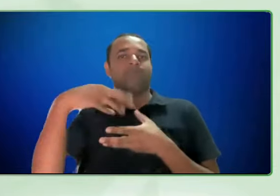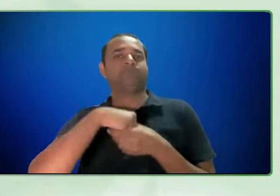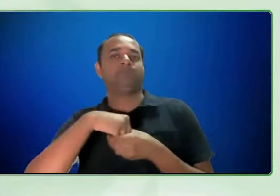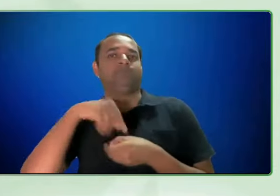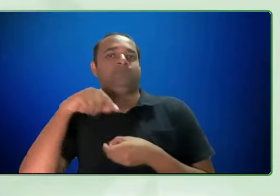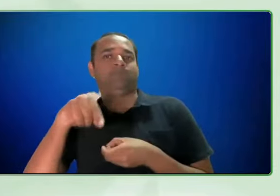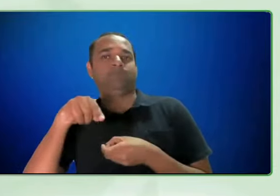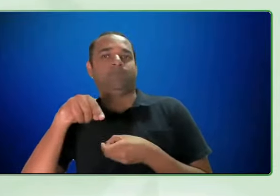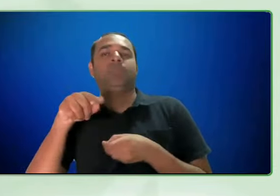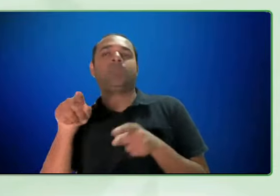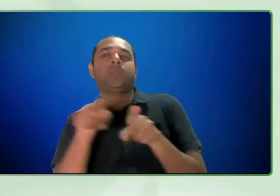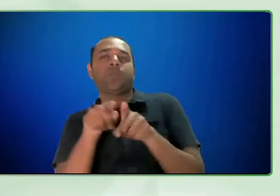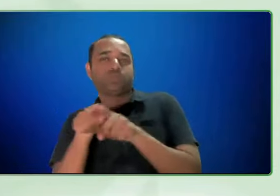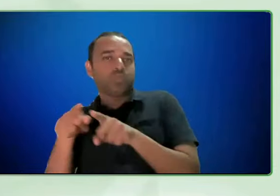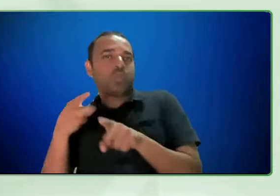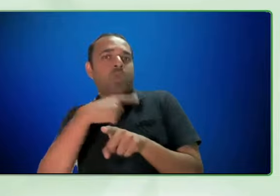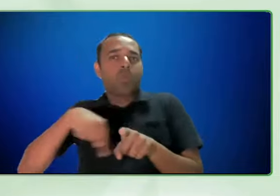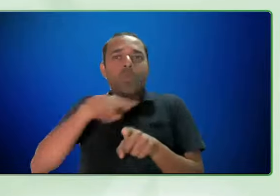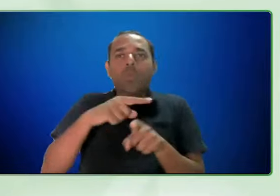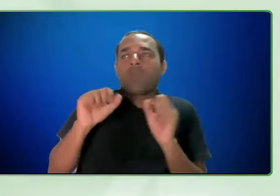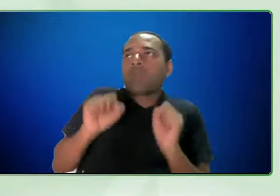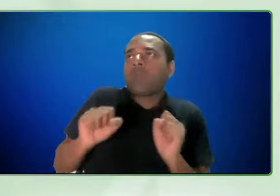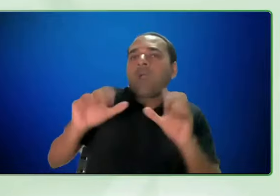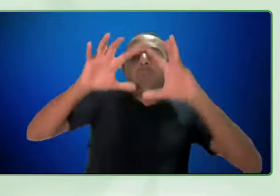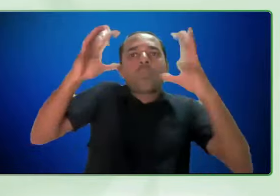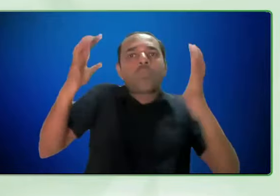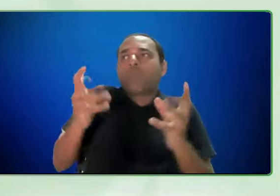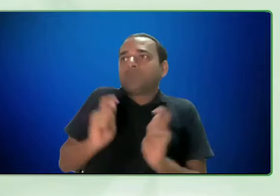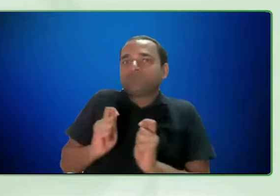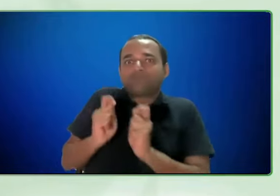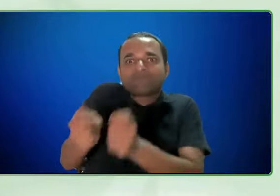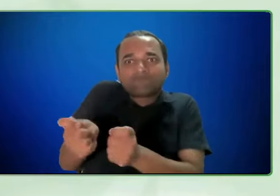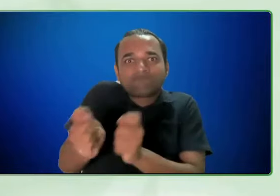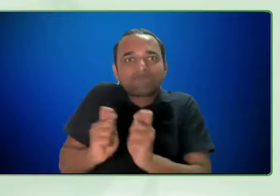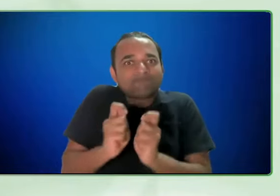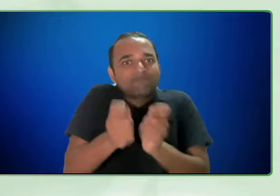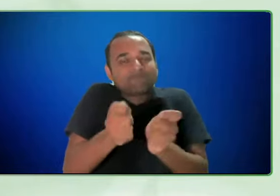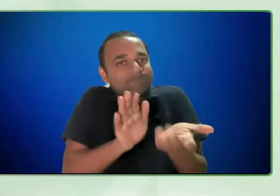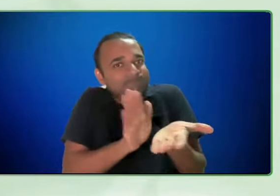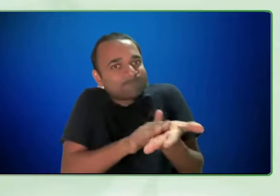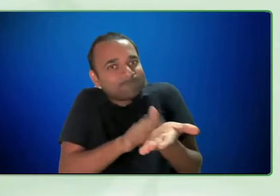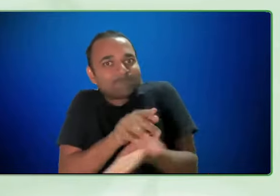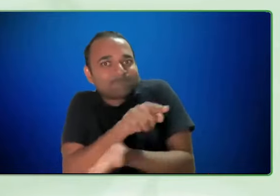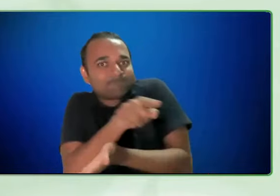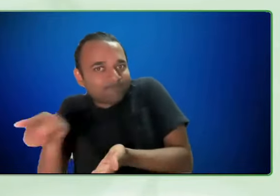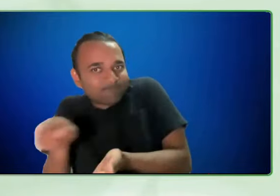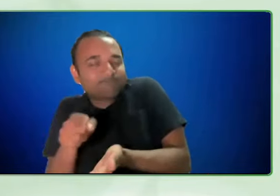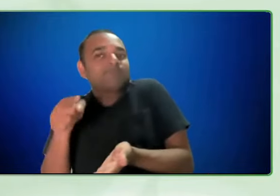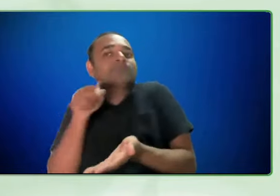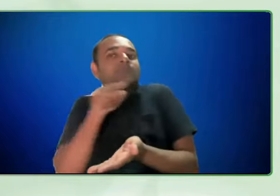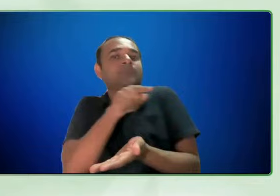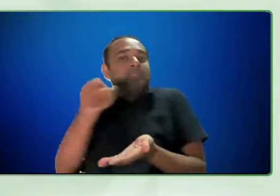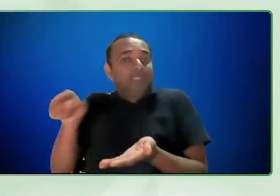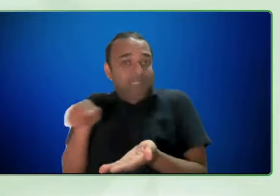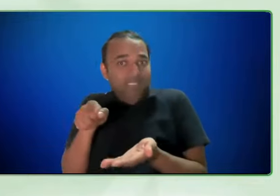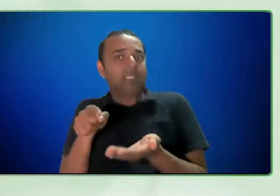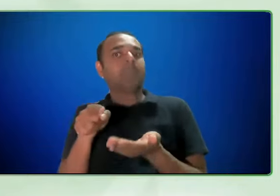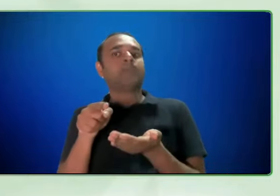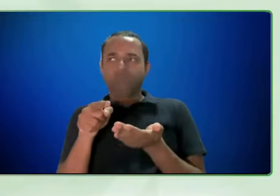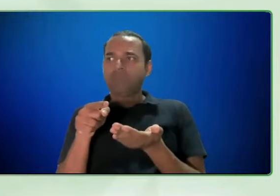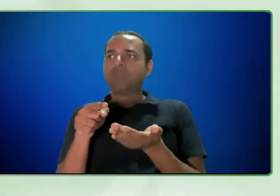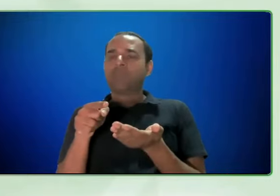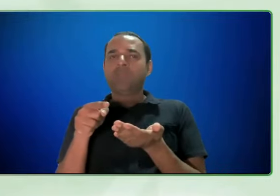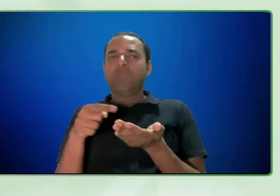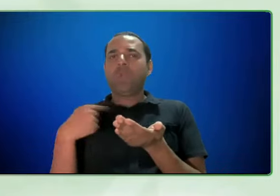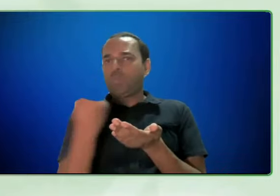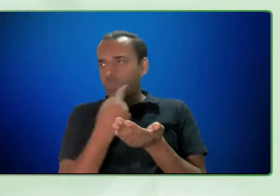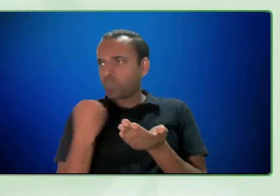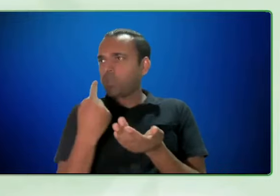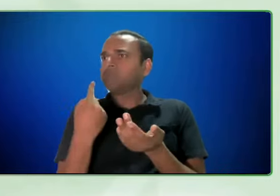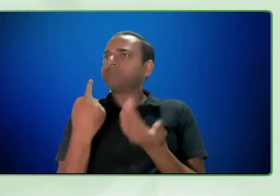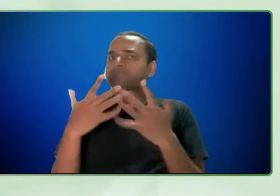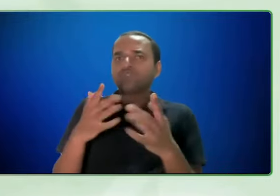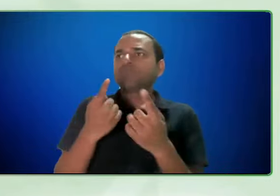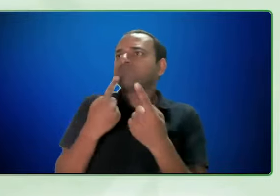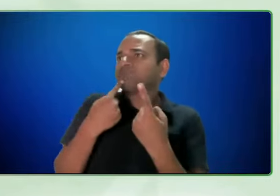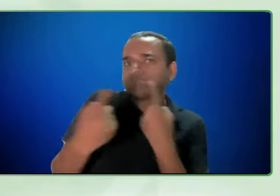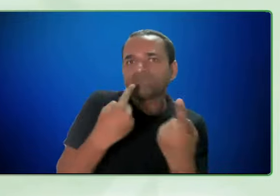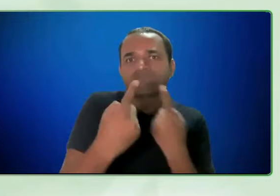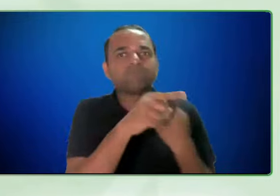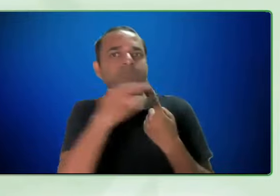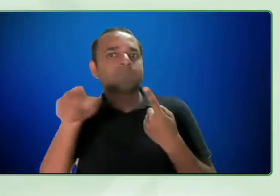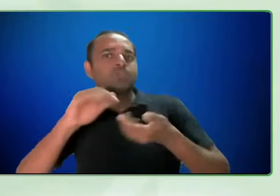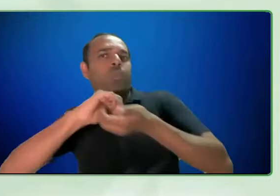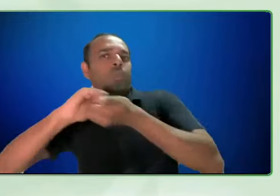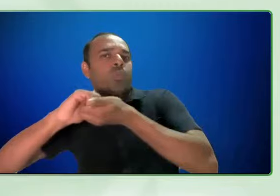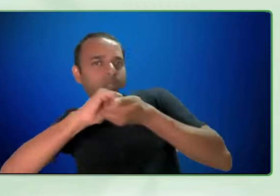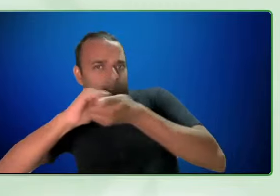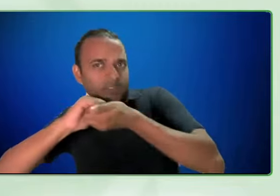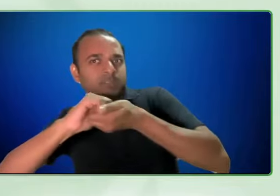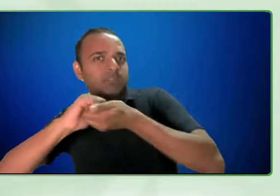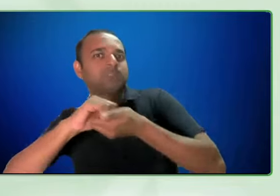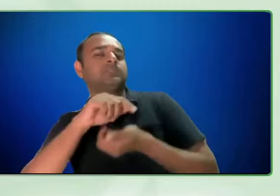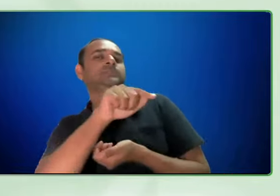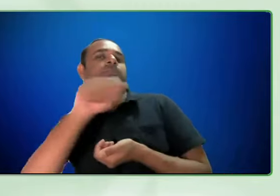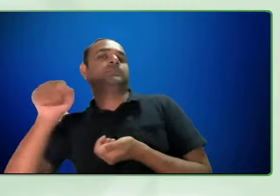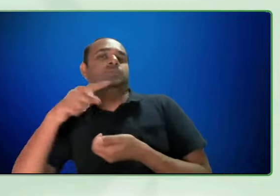time we can tell you who the global partner is. As you said, what clearly helps us is these networks